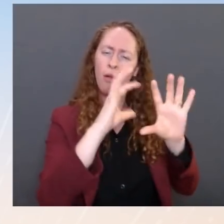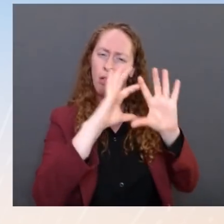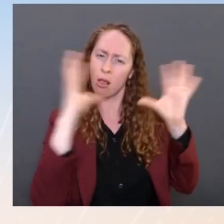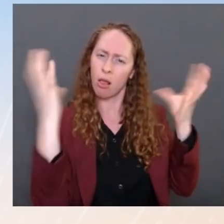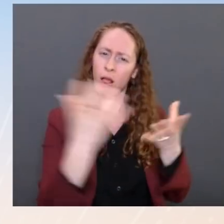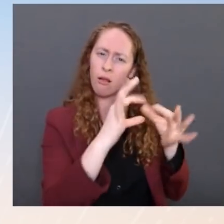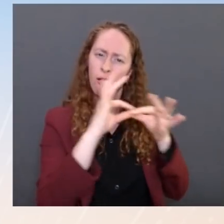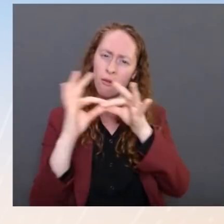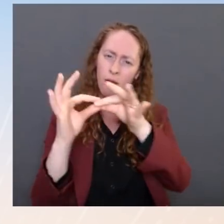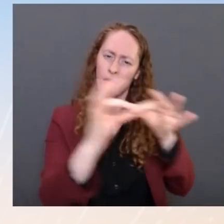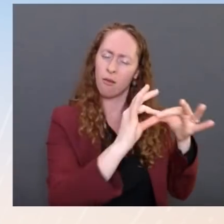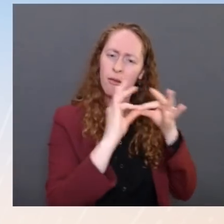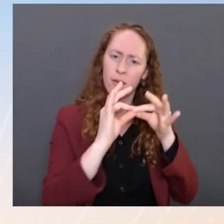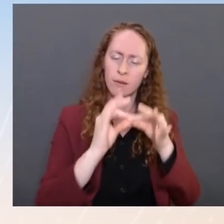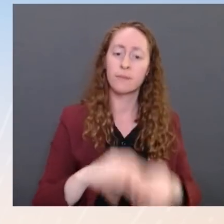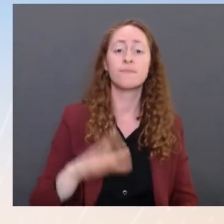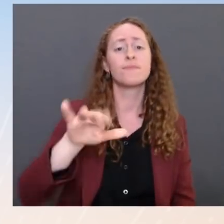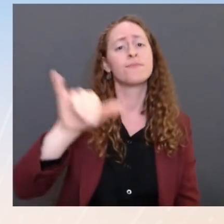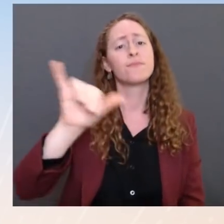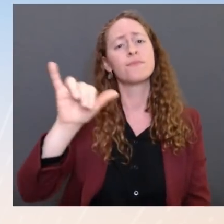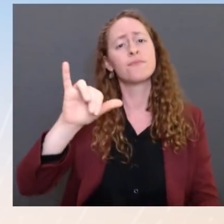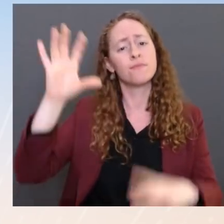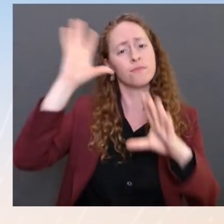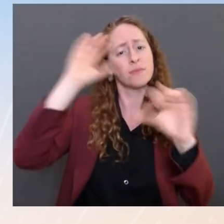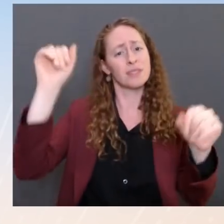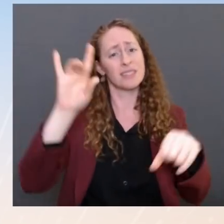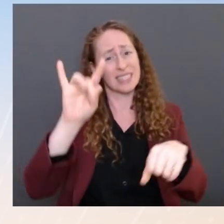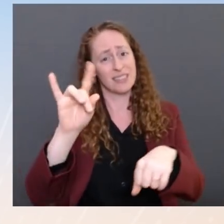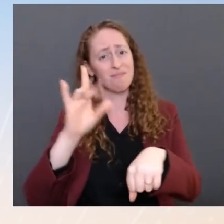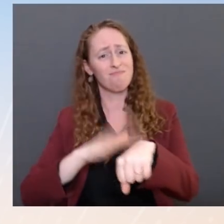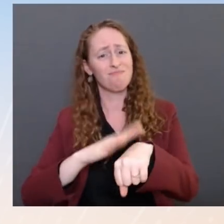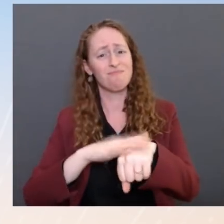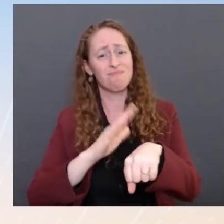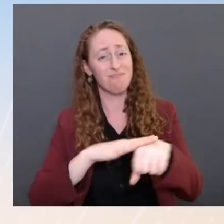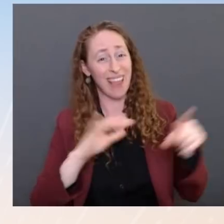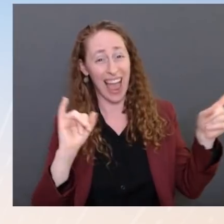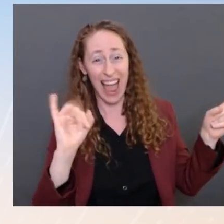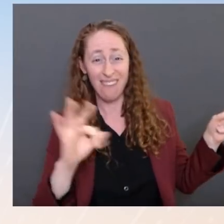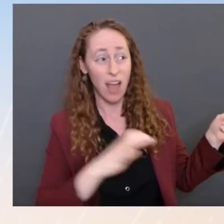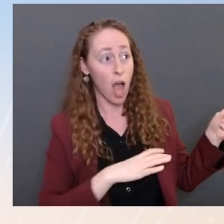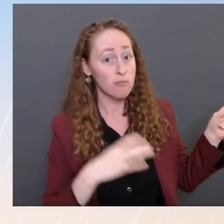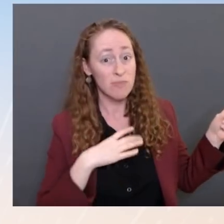globally if Congress fails to act. As we heard through the summit, now is not the time for complacency.